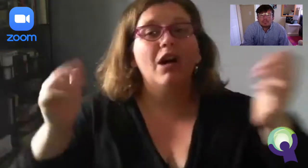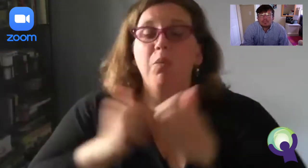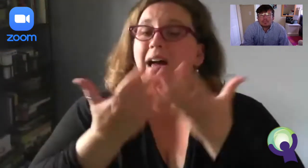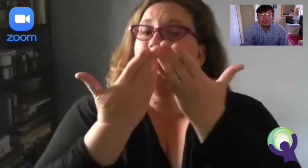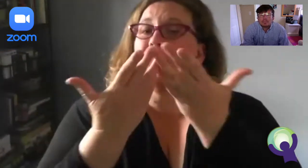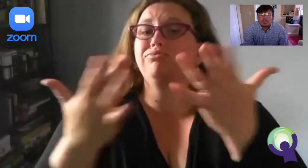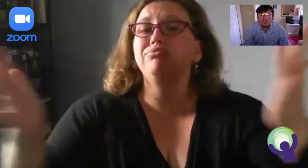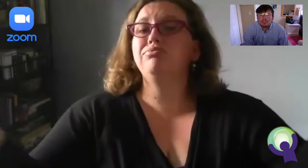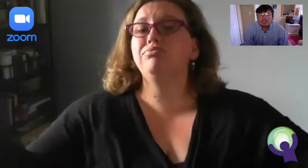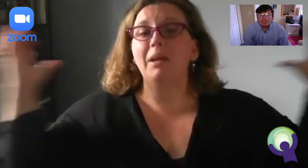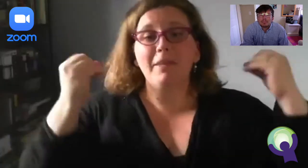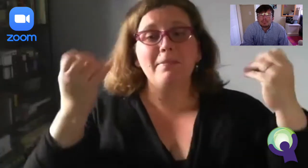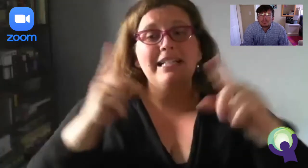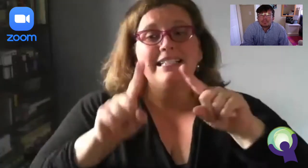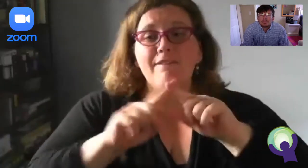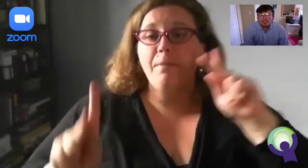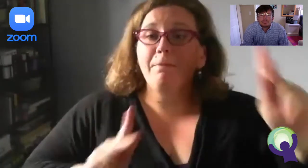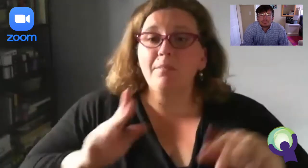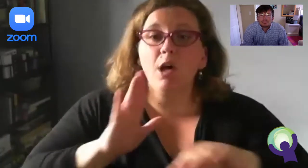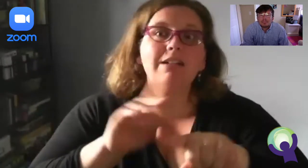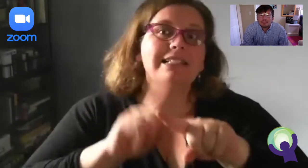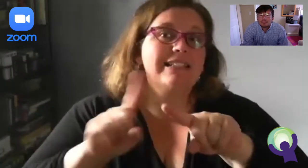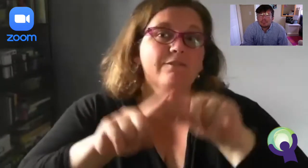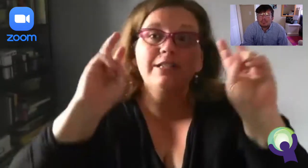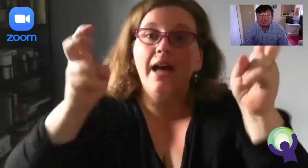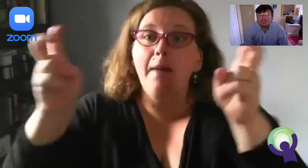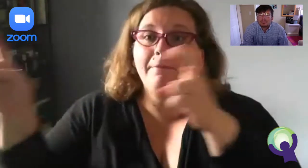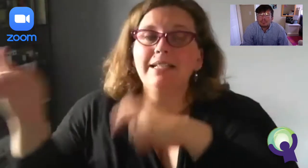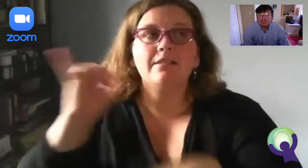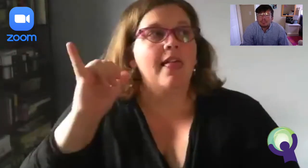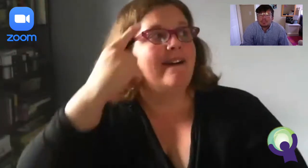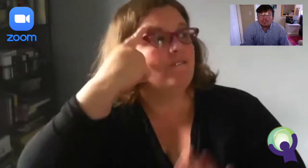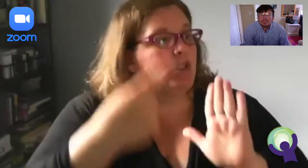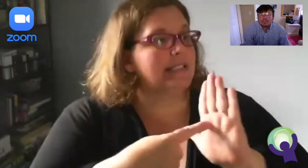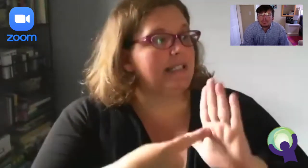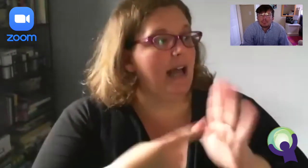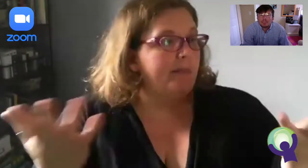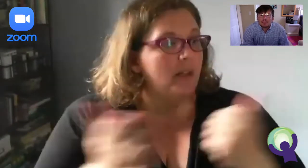and they work with everybody in general. They might work on different issues or